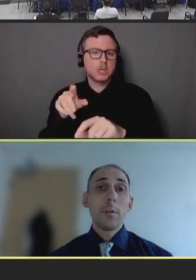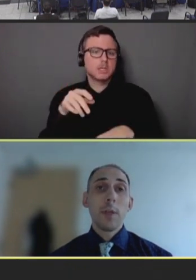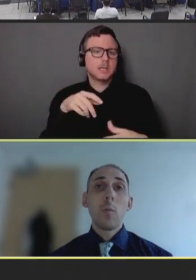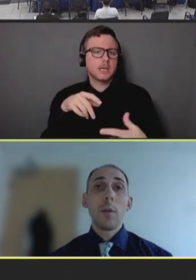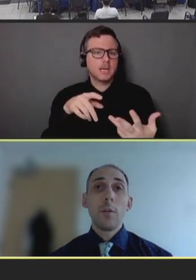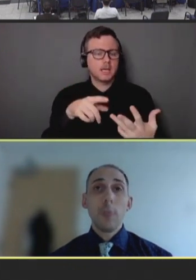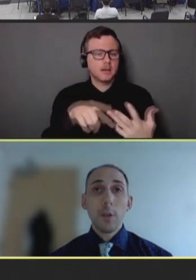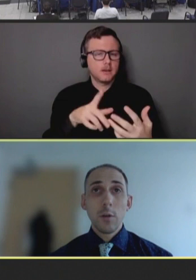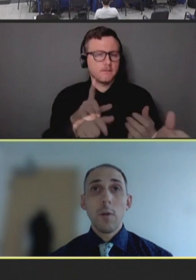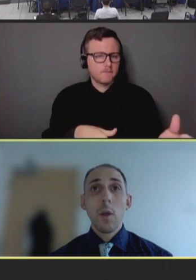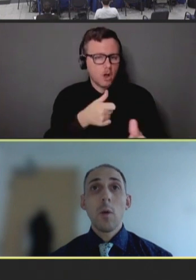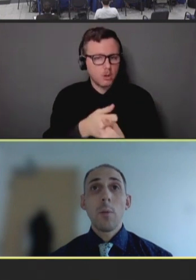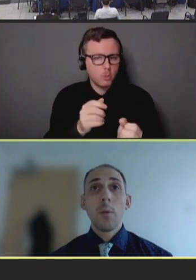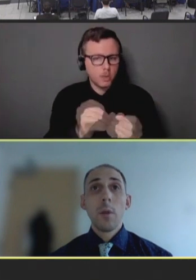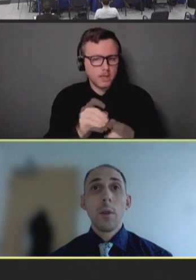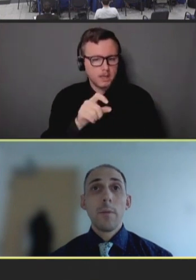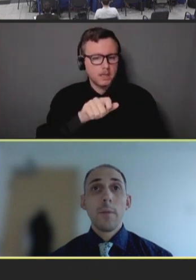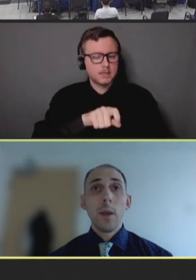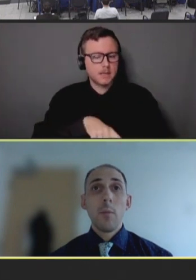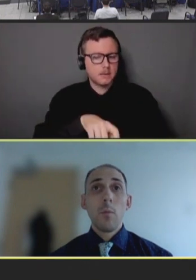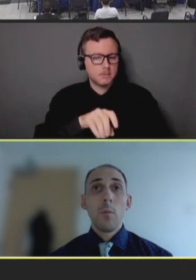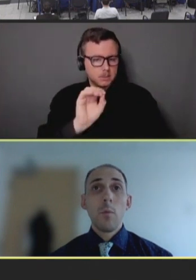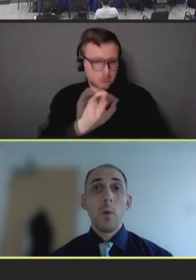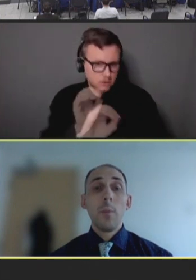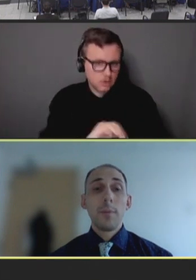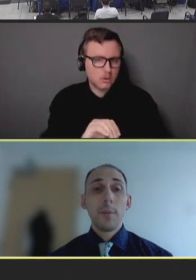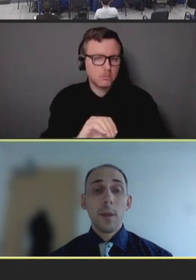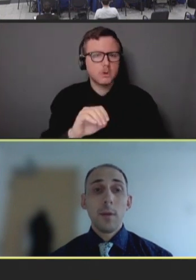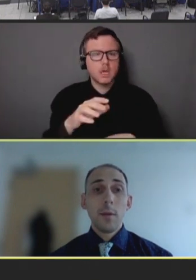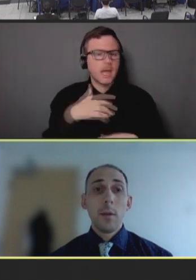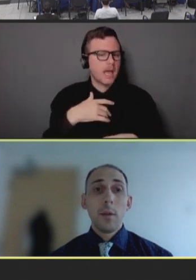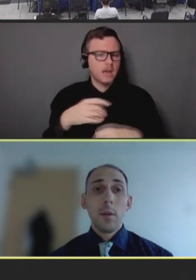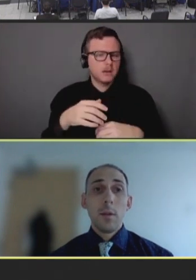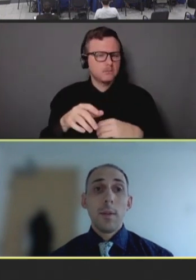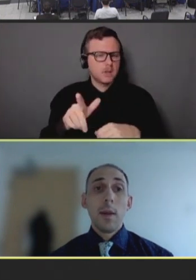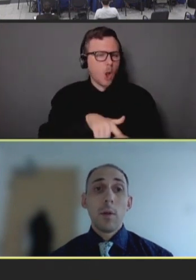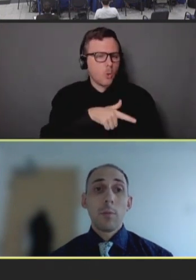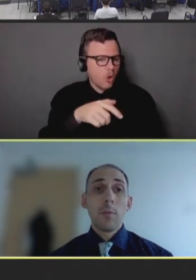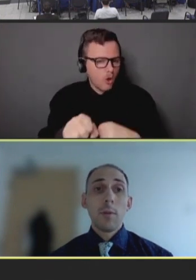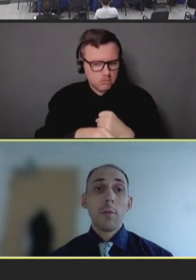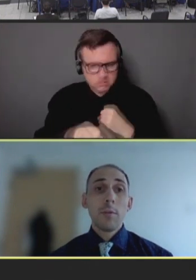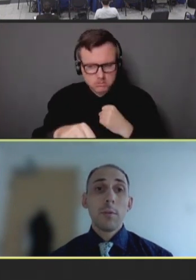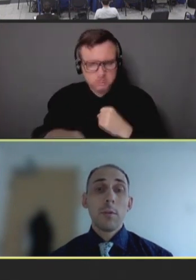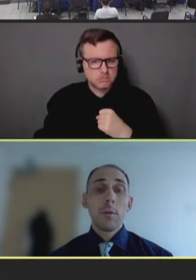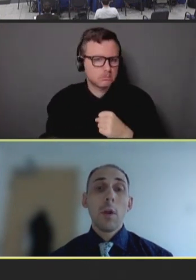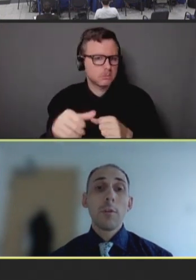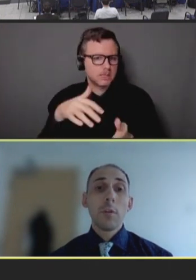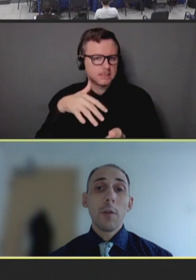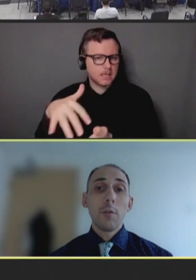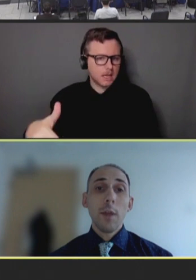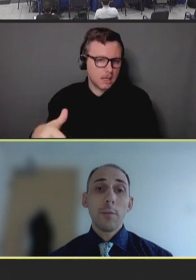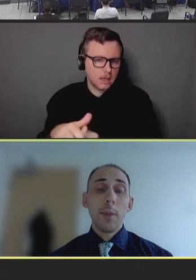and what duration of follow-up will be studied, the outcomes of interest, causal contrast,